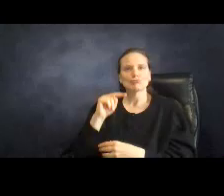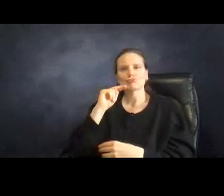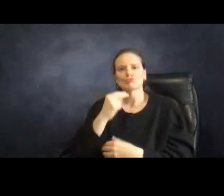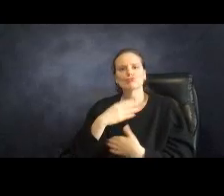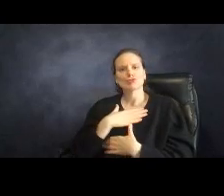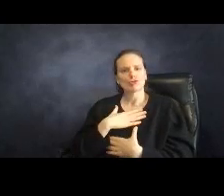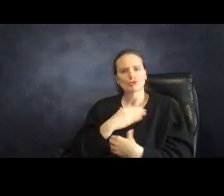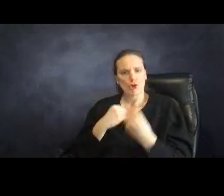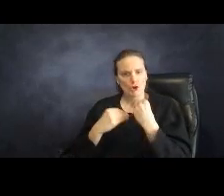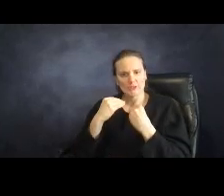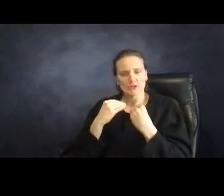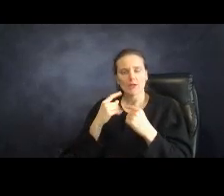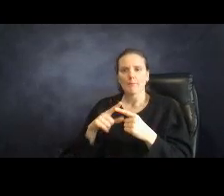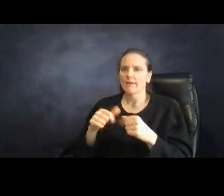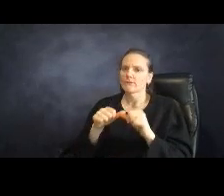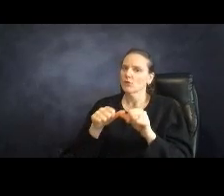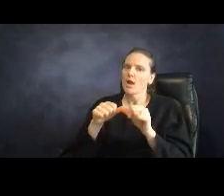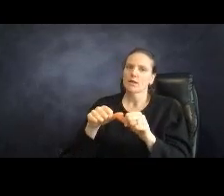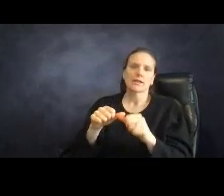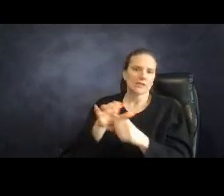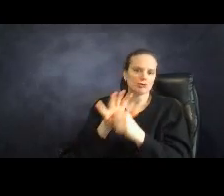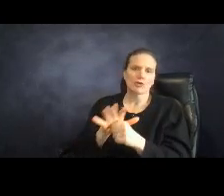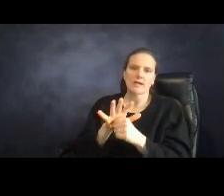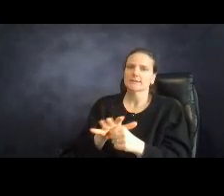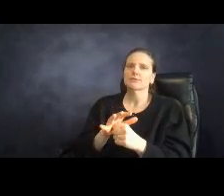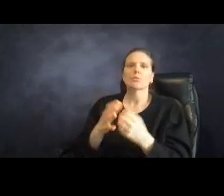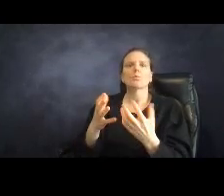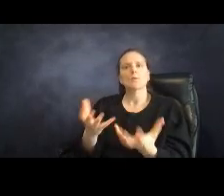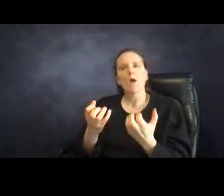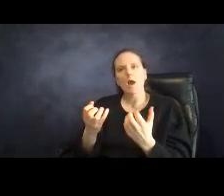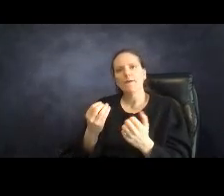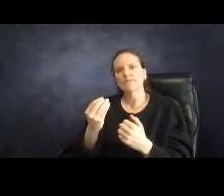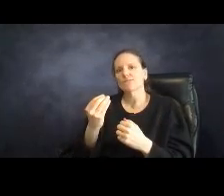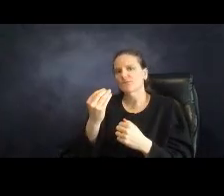But when we're chronically stressed, we want food to entertain us.